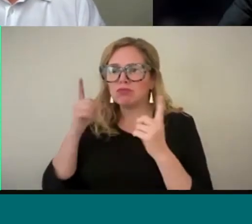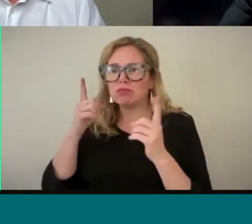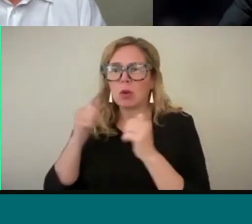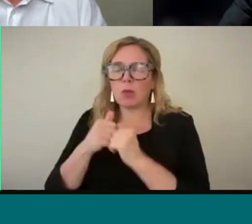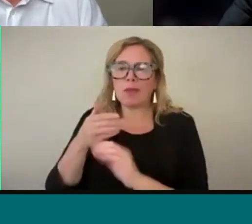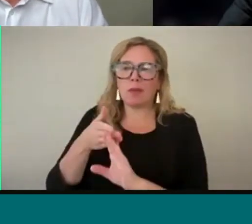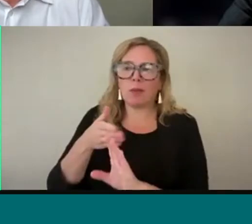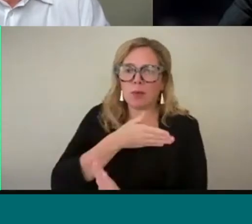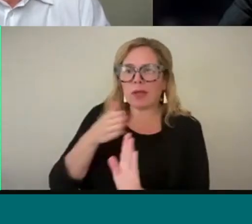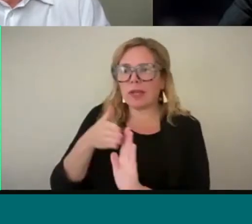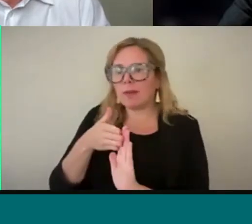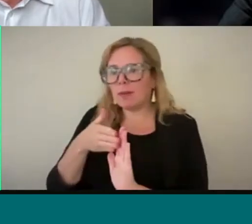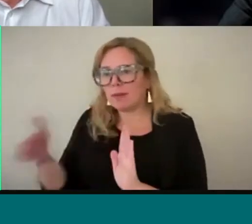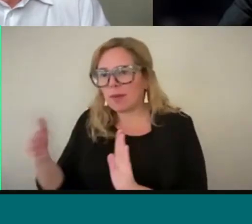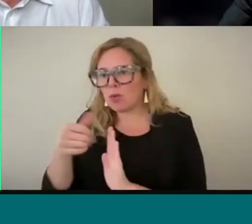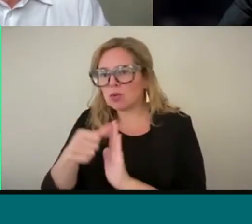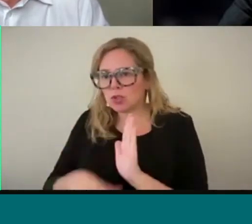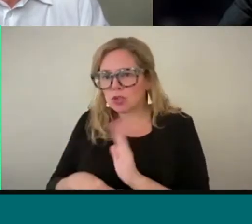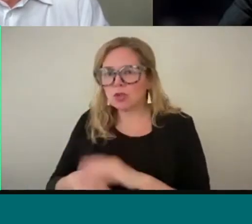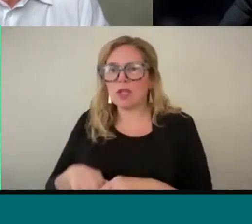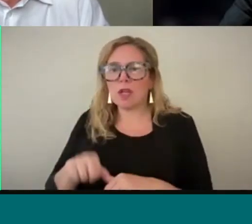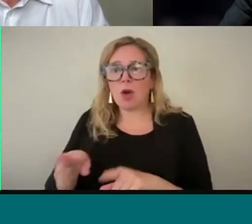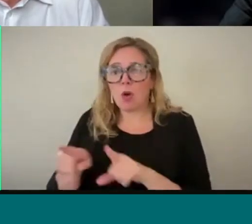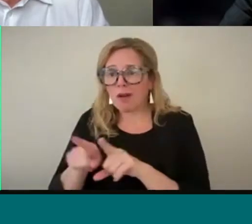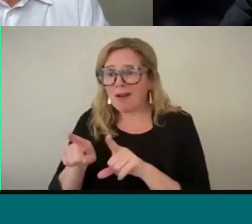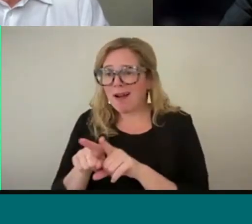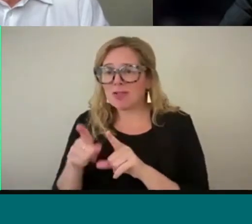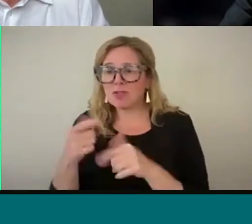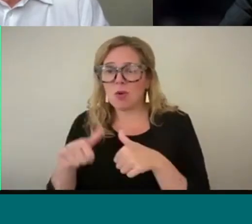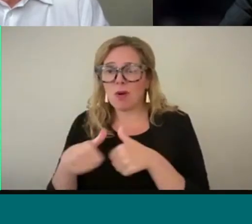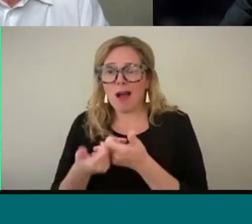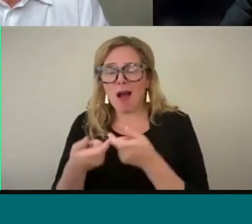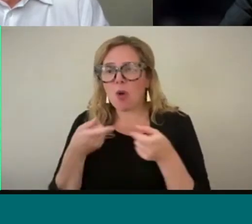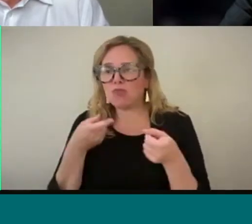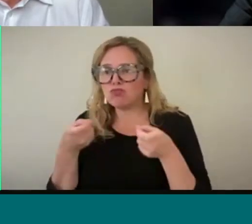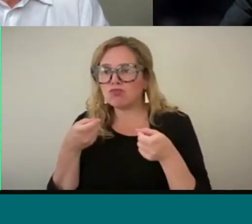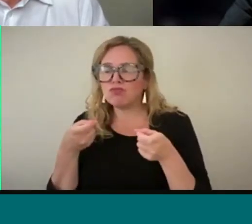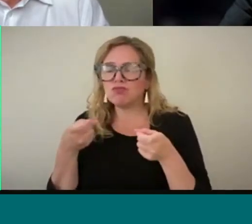for hypertension or for diabetes, just by having those more frequent data points to be able to